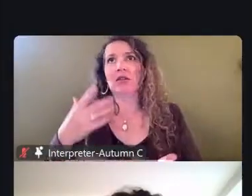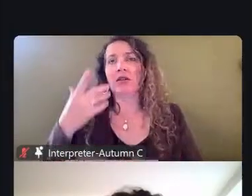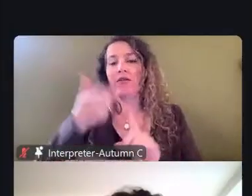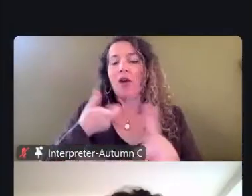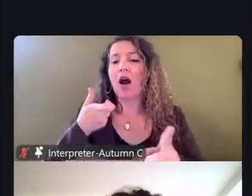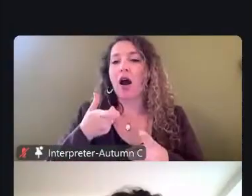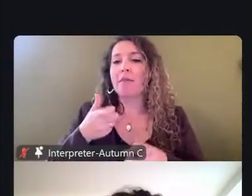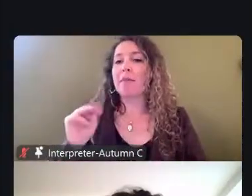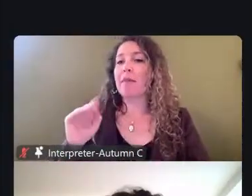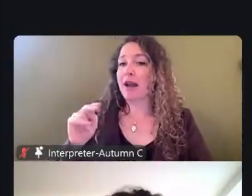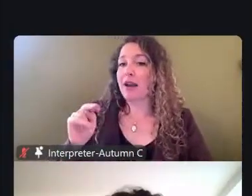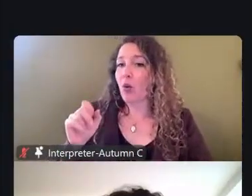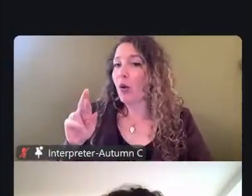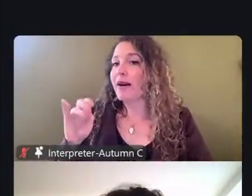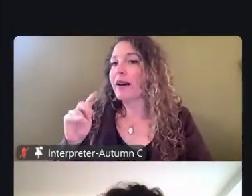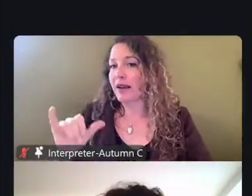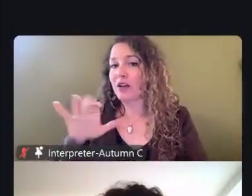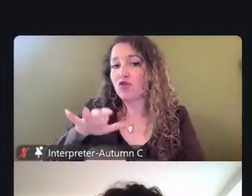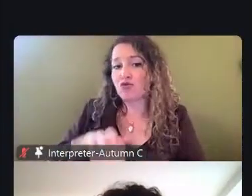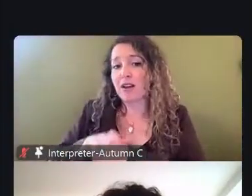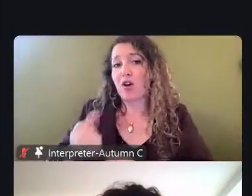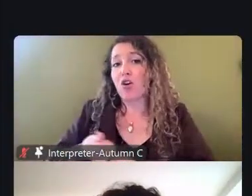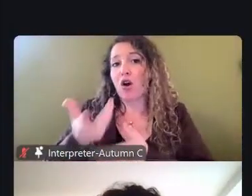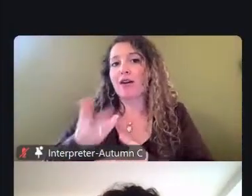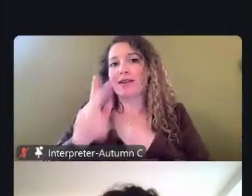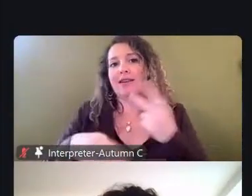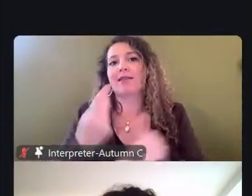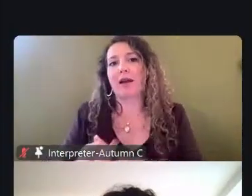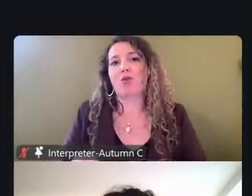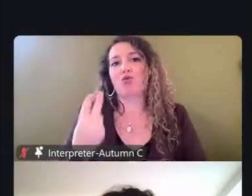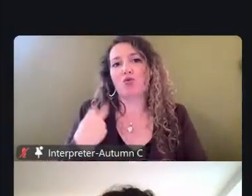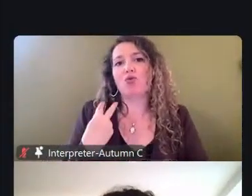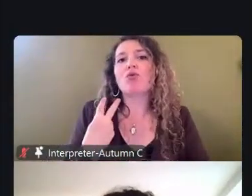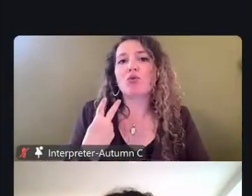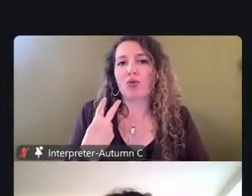causing type two in folks who are GSM.